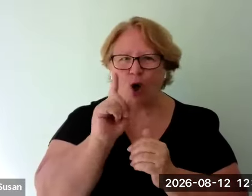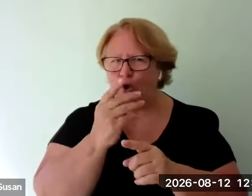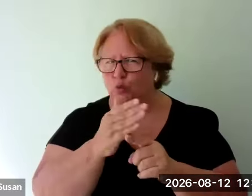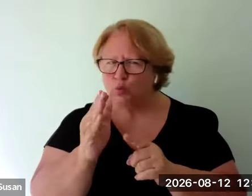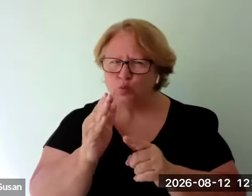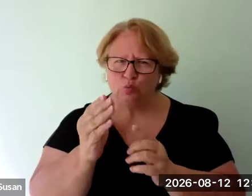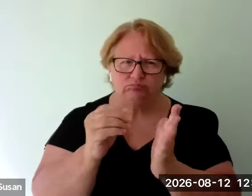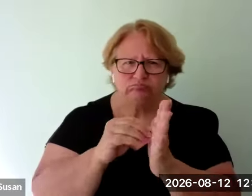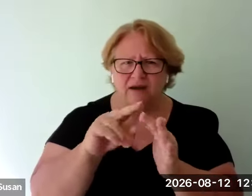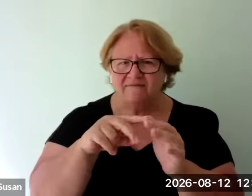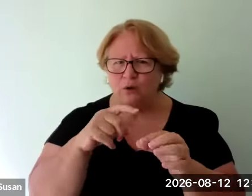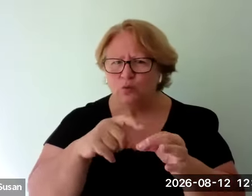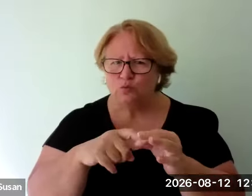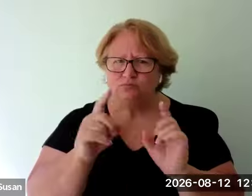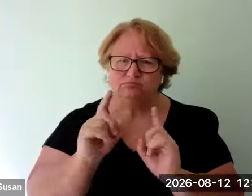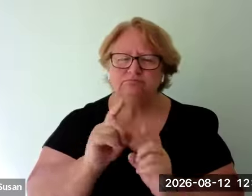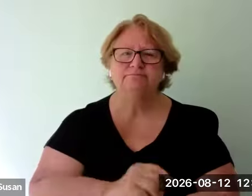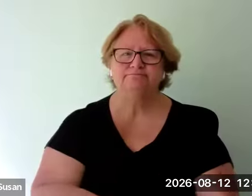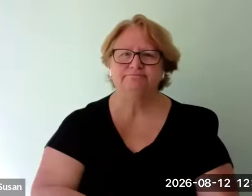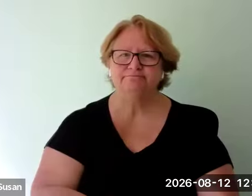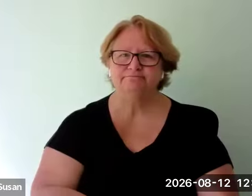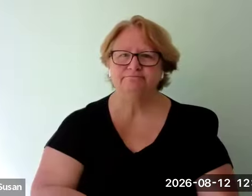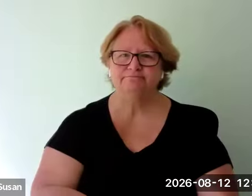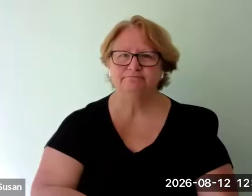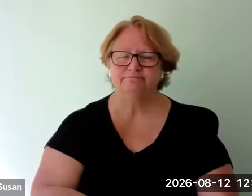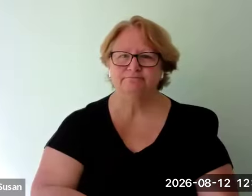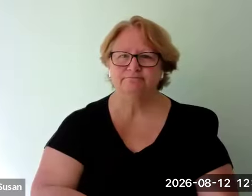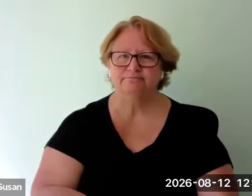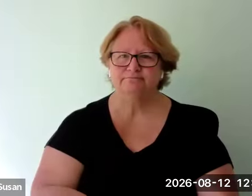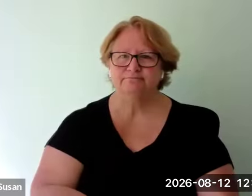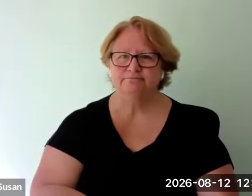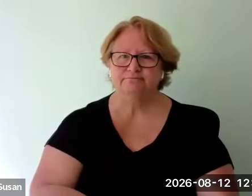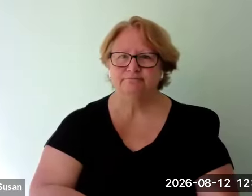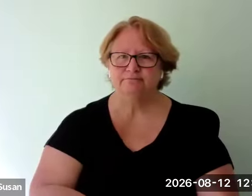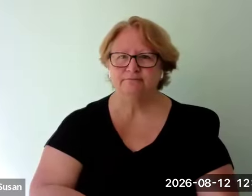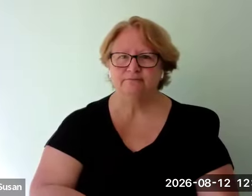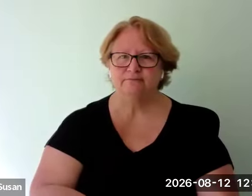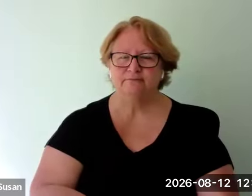noted when that has been updated. So you'll be able to